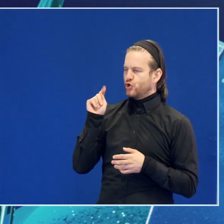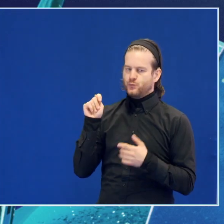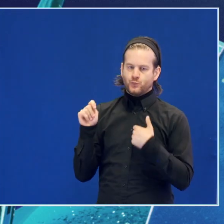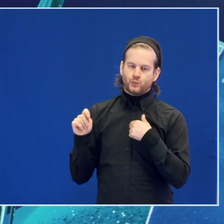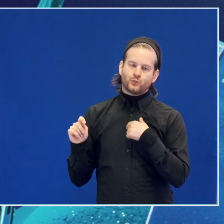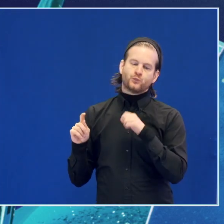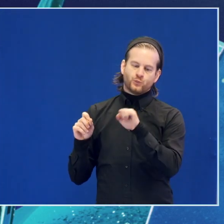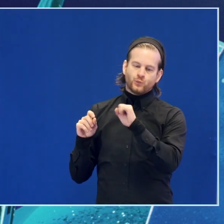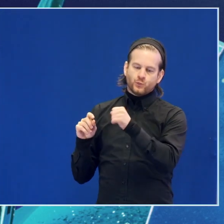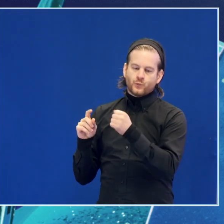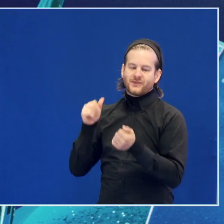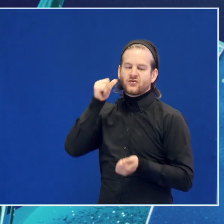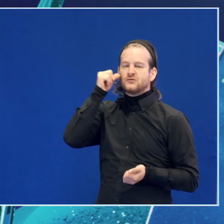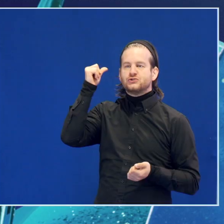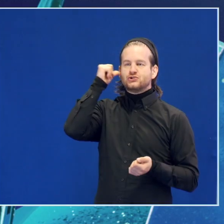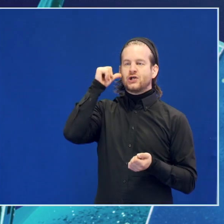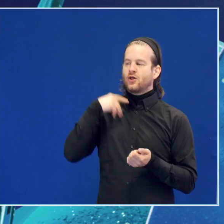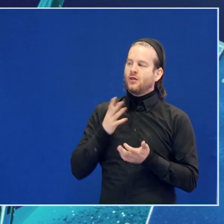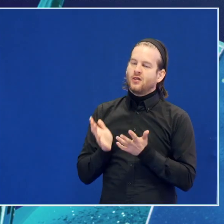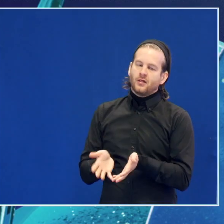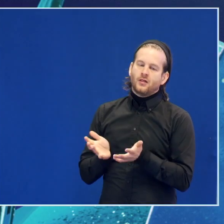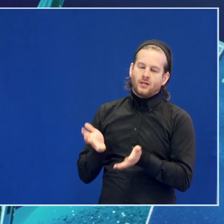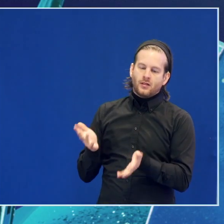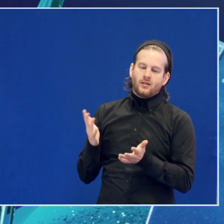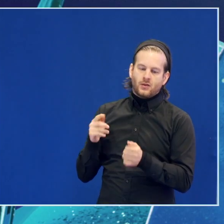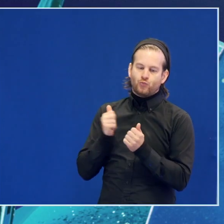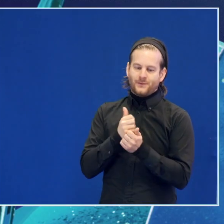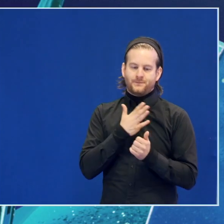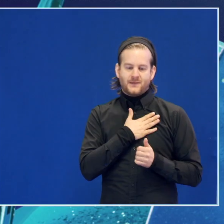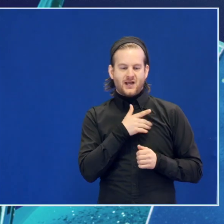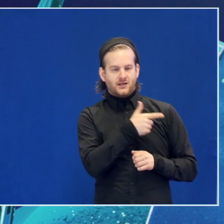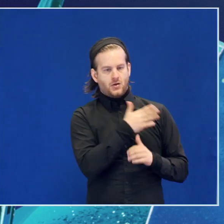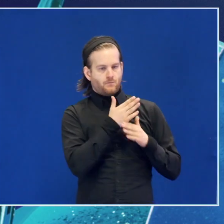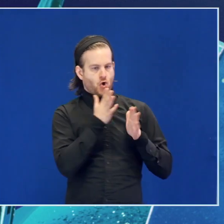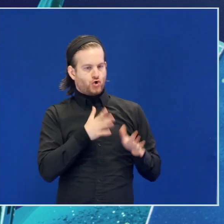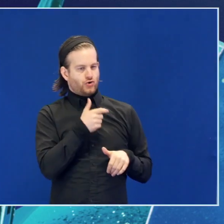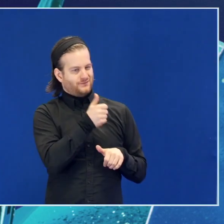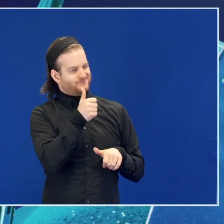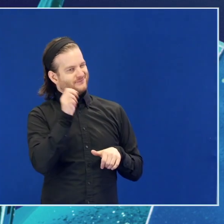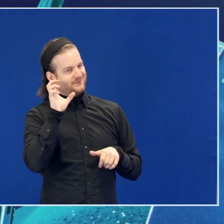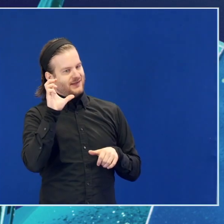My partner is a cancer survivor, and I had to spend several days